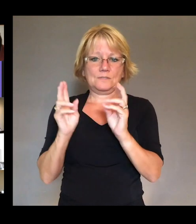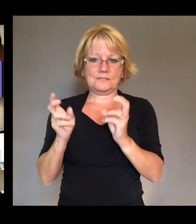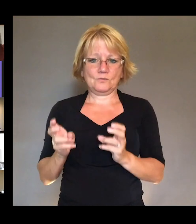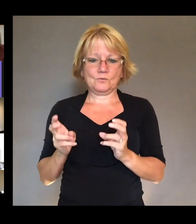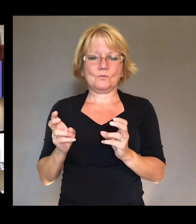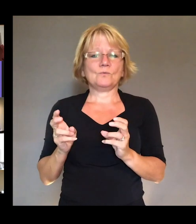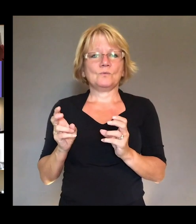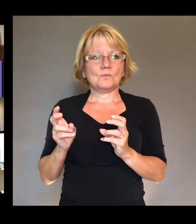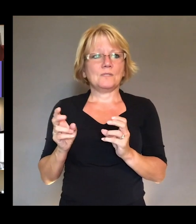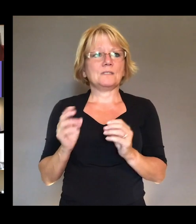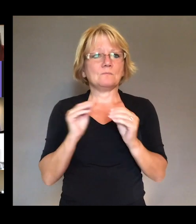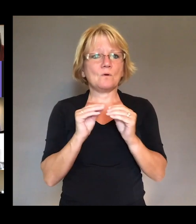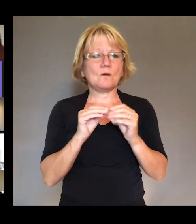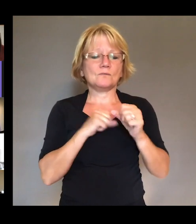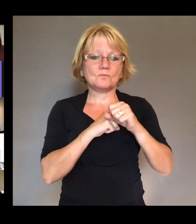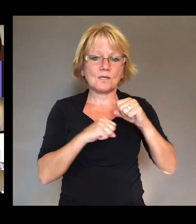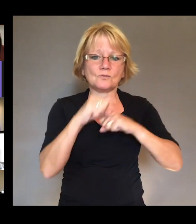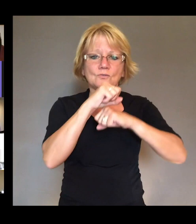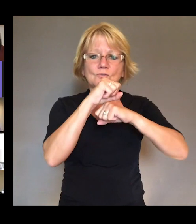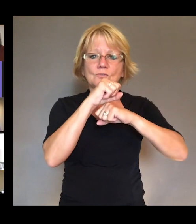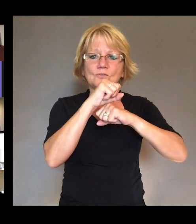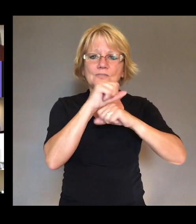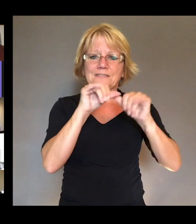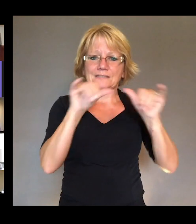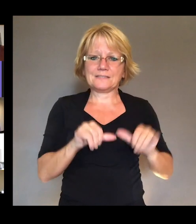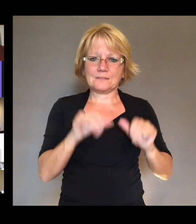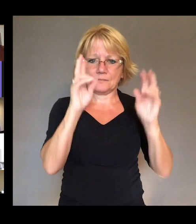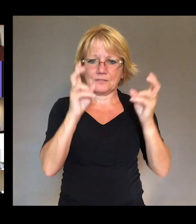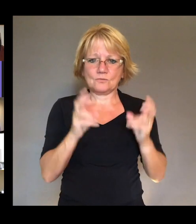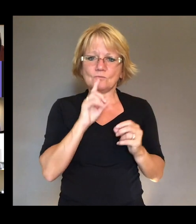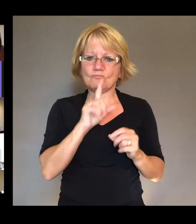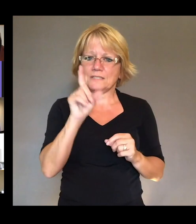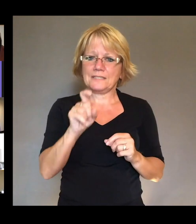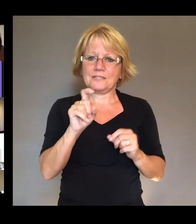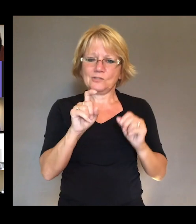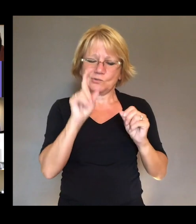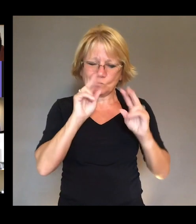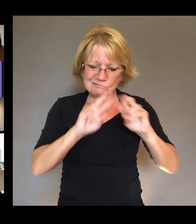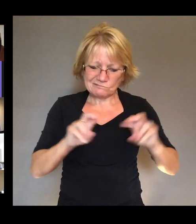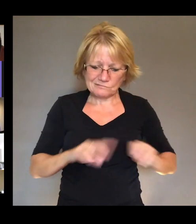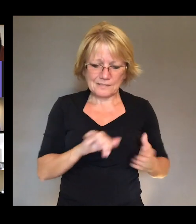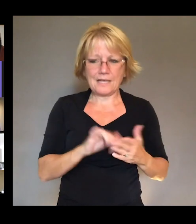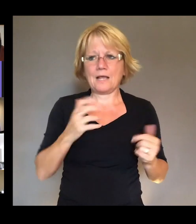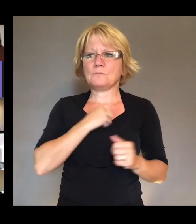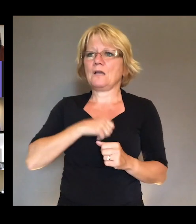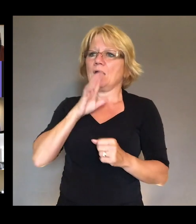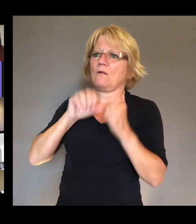This is such a structural issue that we really, really need to dive deep into. I'm sorry, I'm talking so much,